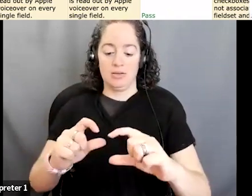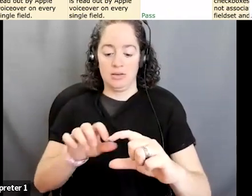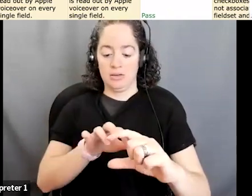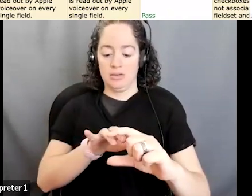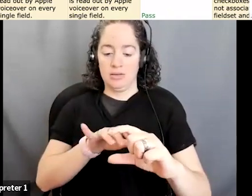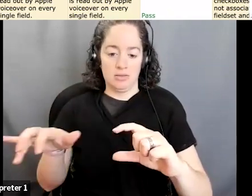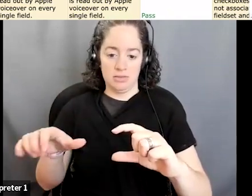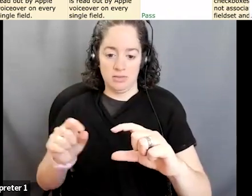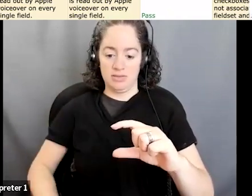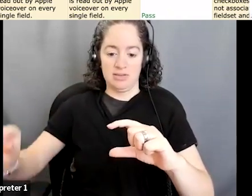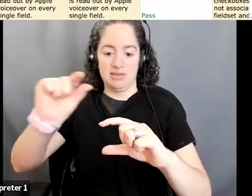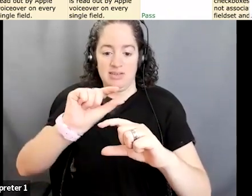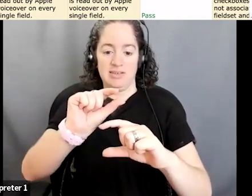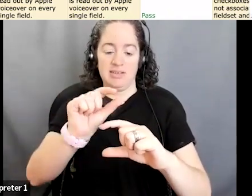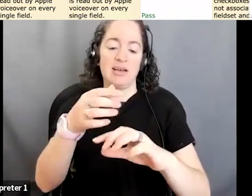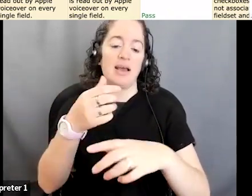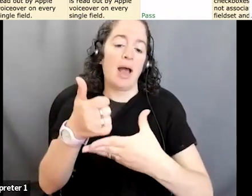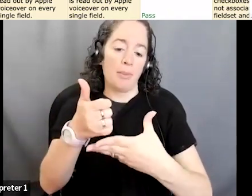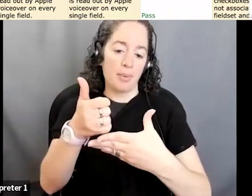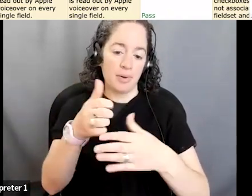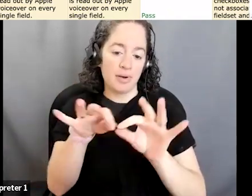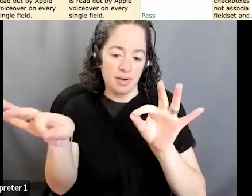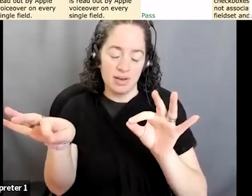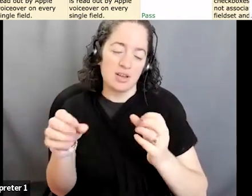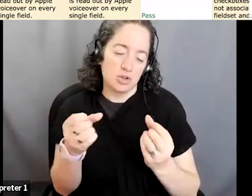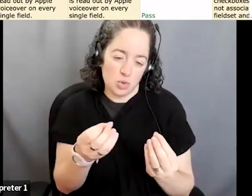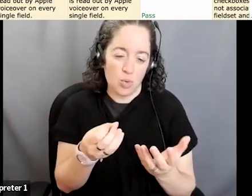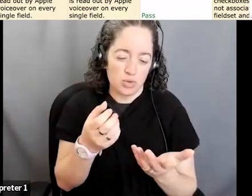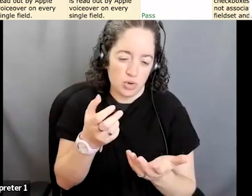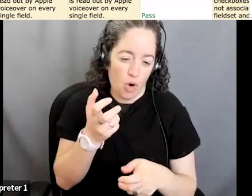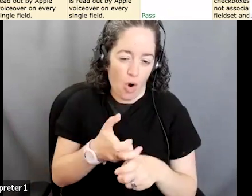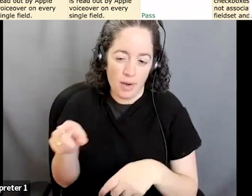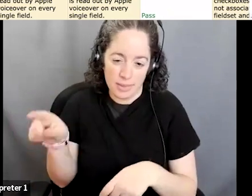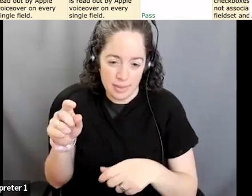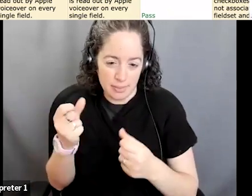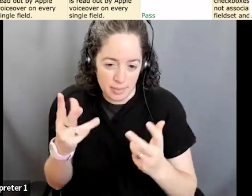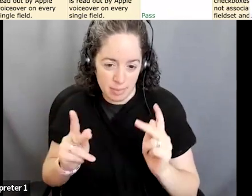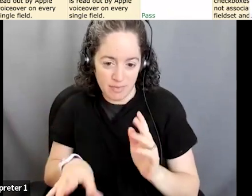it might not be easily findable for a lot of people. Also autocomplete tools,